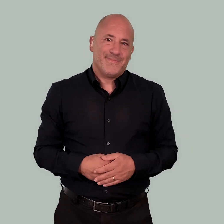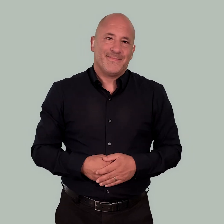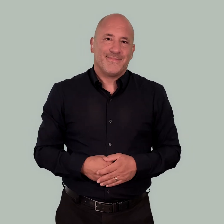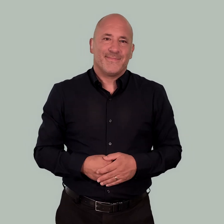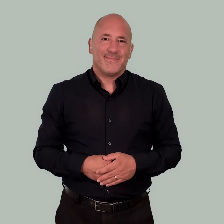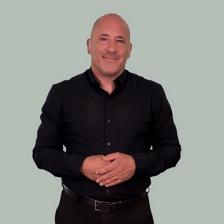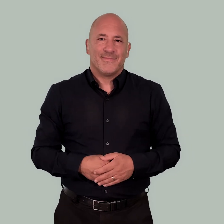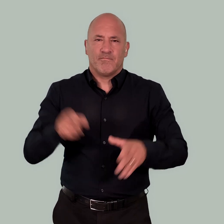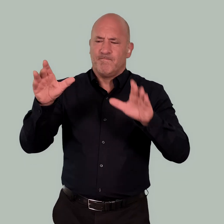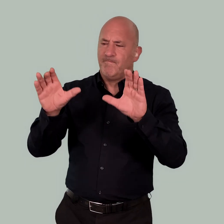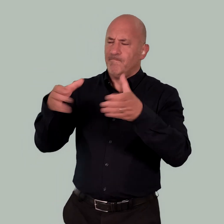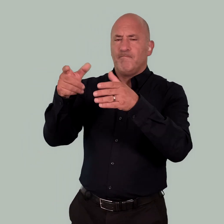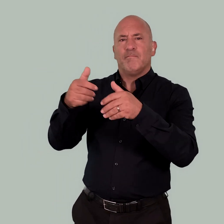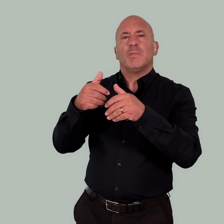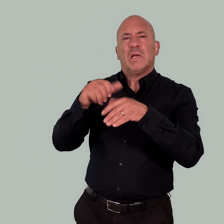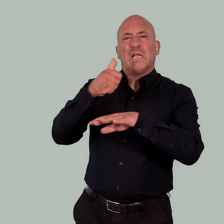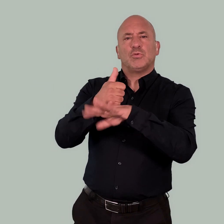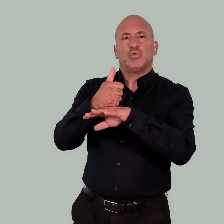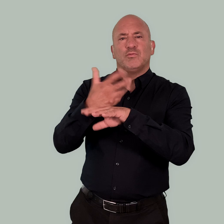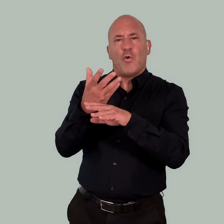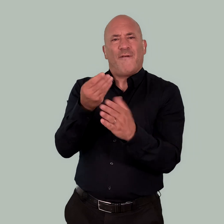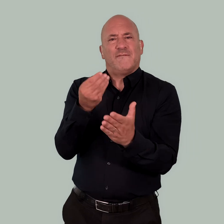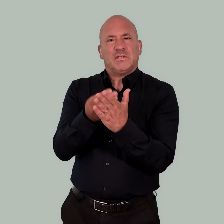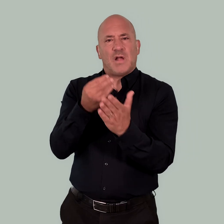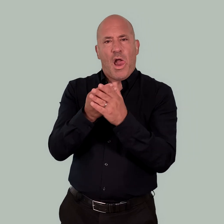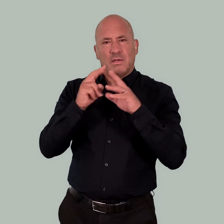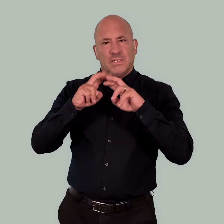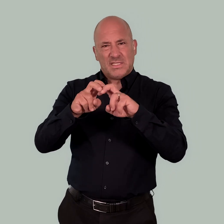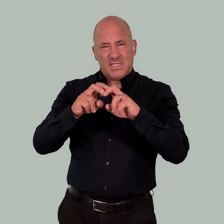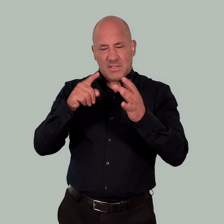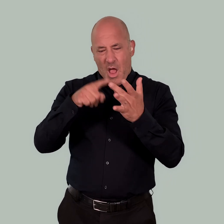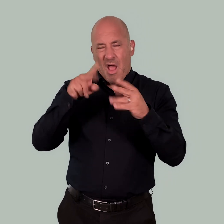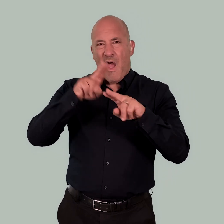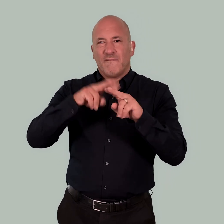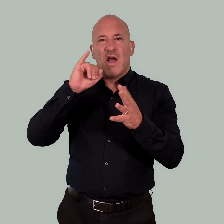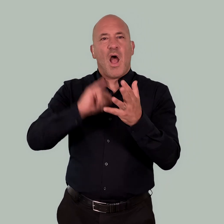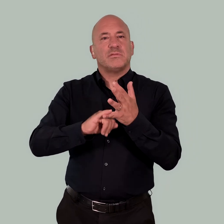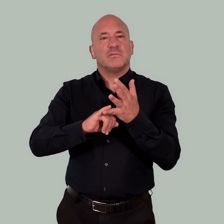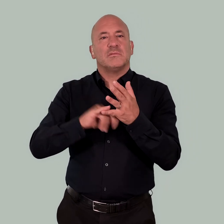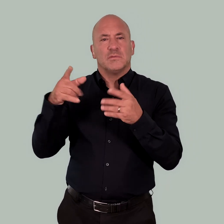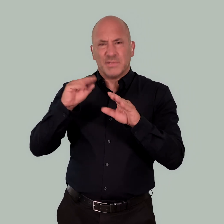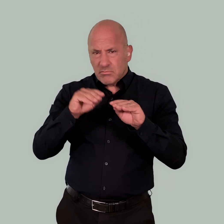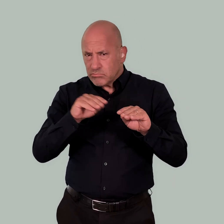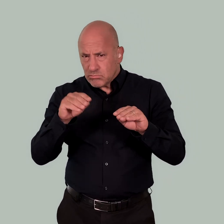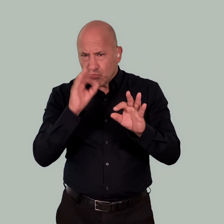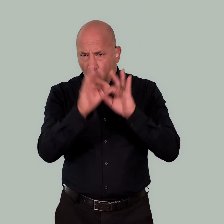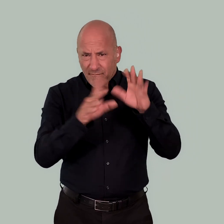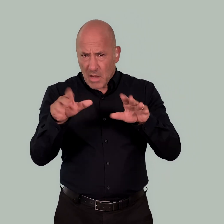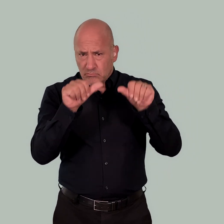2.8 The Institute for Fiscal Studies (IFS) validated the different surveys